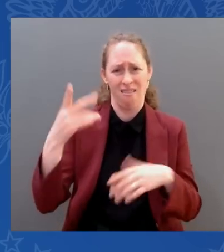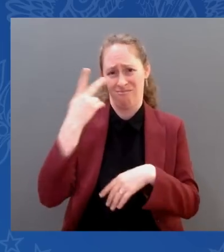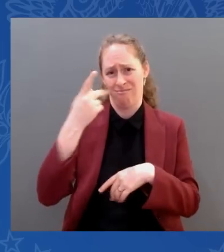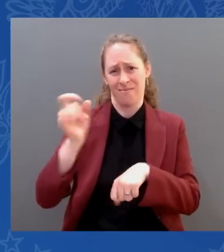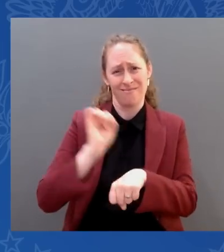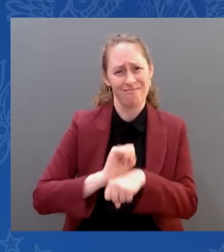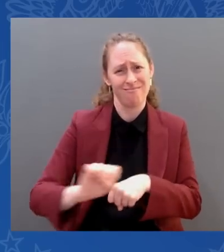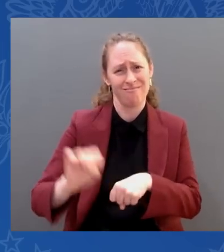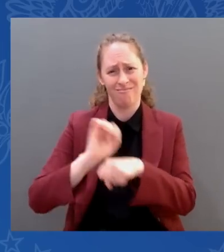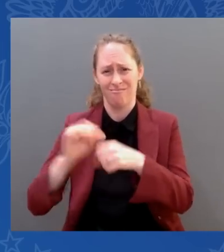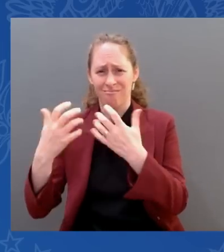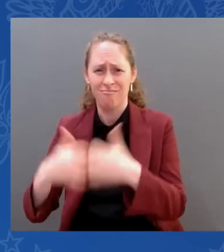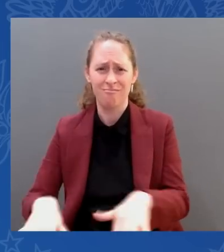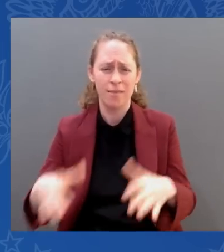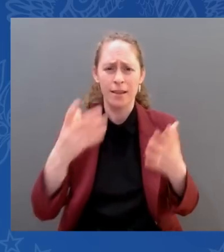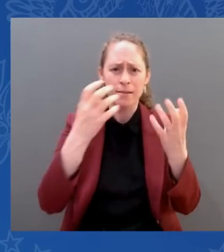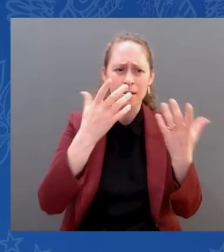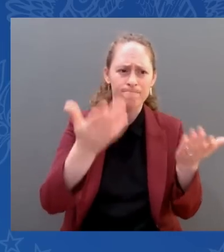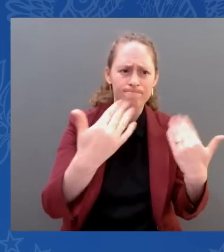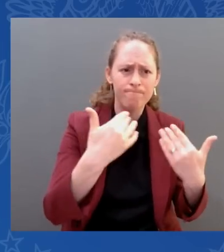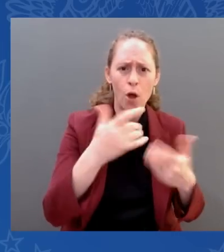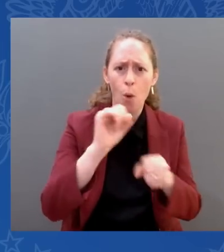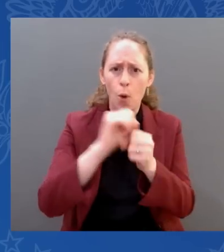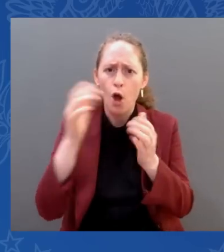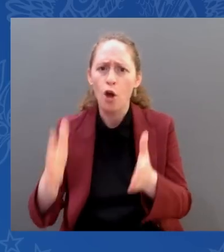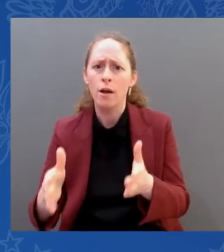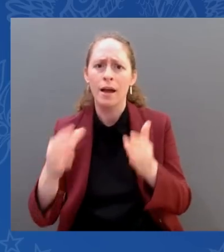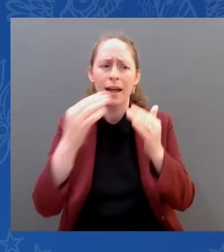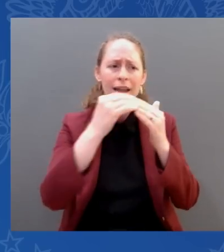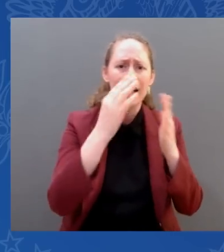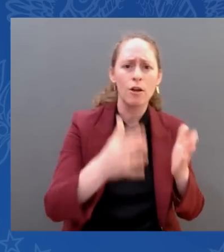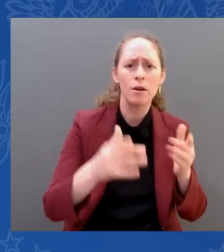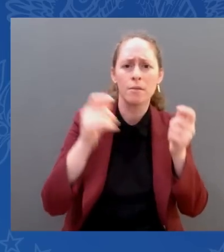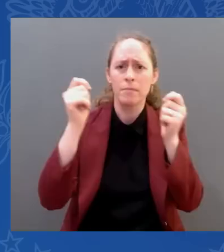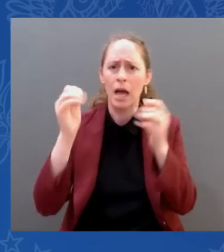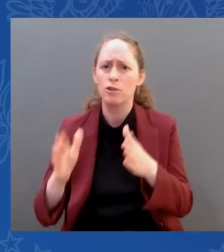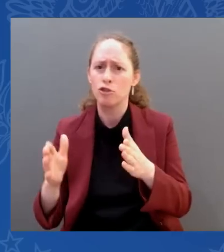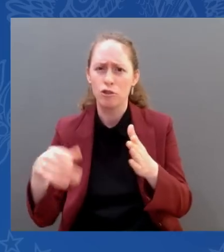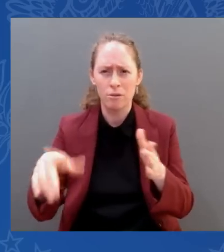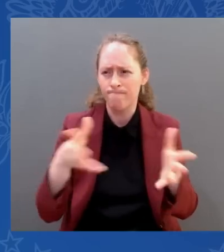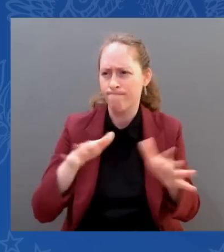As well as, at the time, we also had Governor Newsom pushing hard as well.